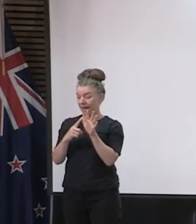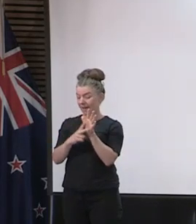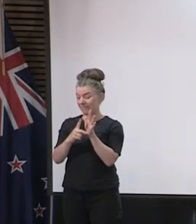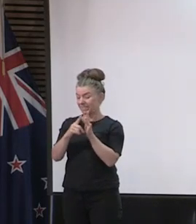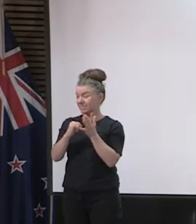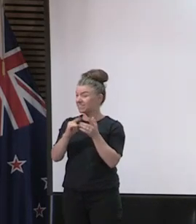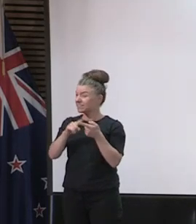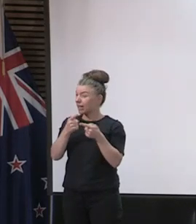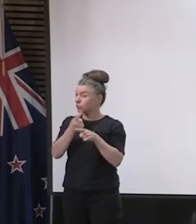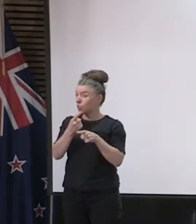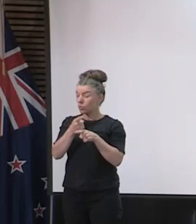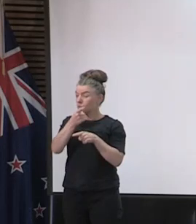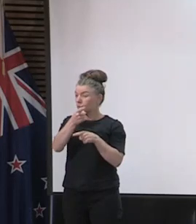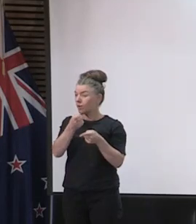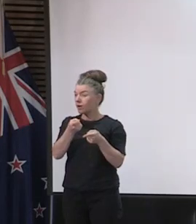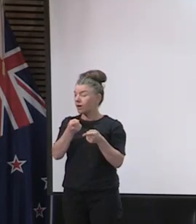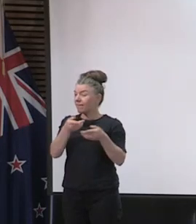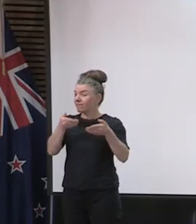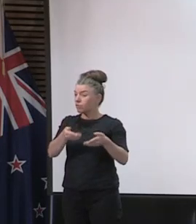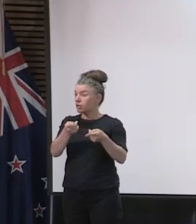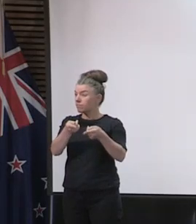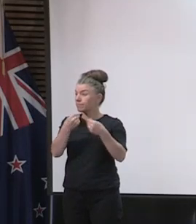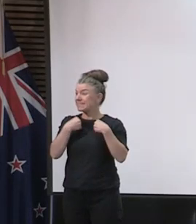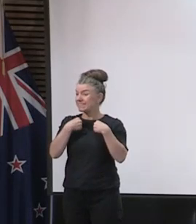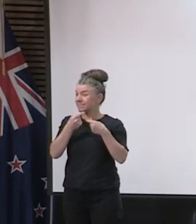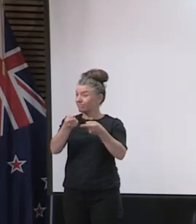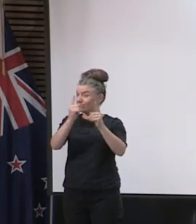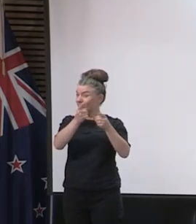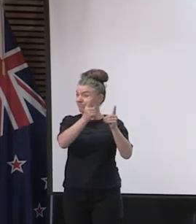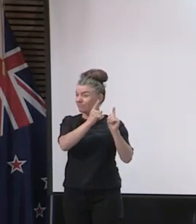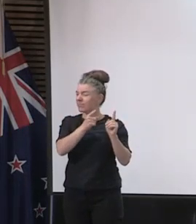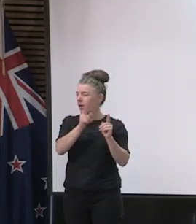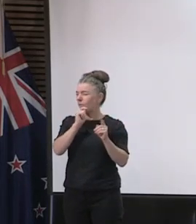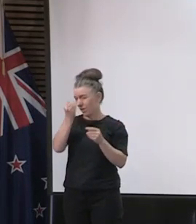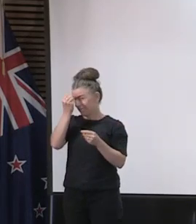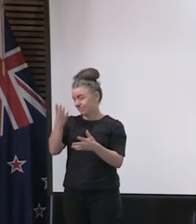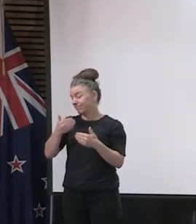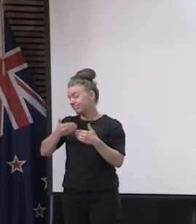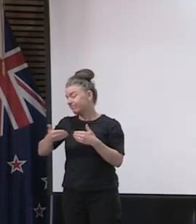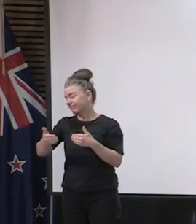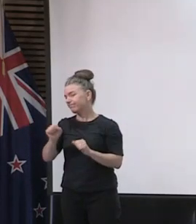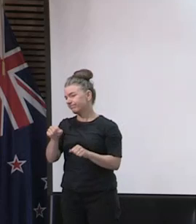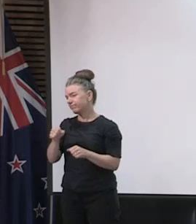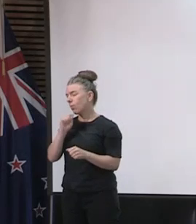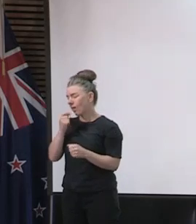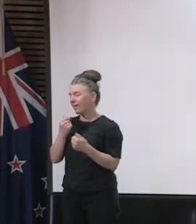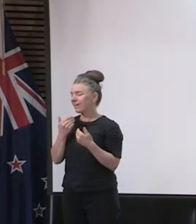Minister Clarke and Davis are finishing calls with funeral directors in the last hour or so. I expect the information will be